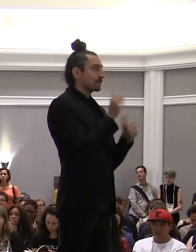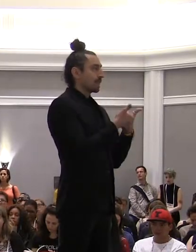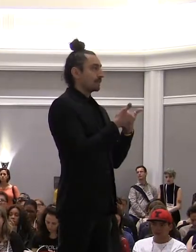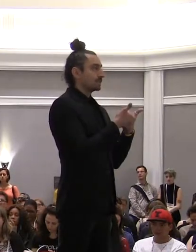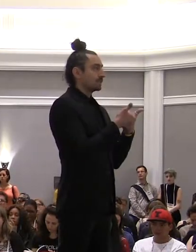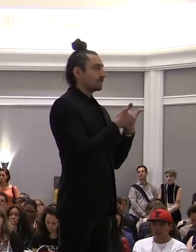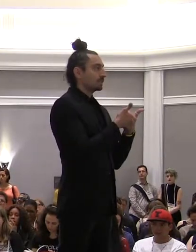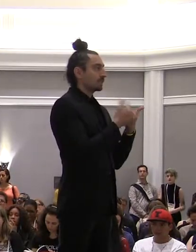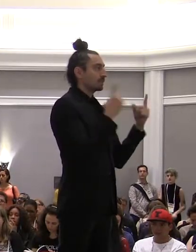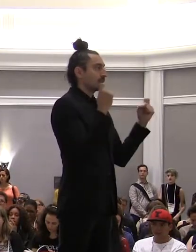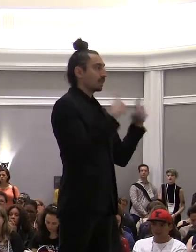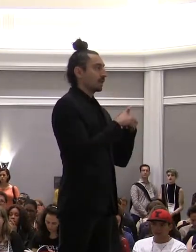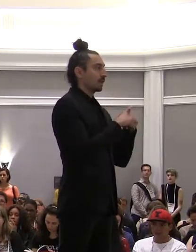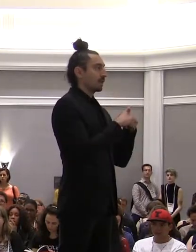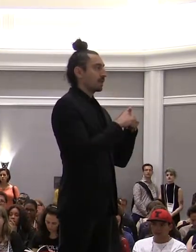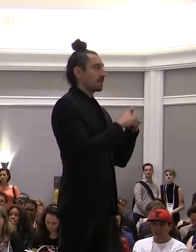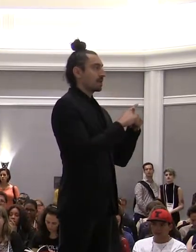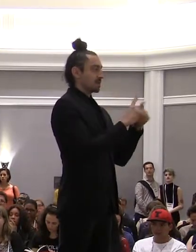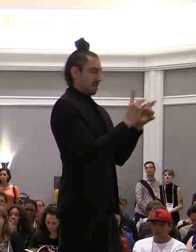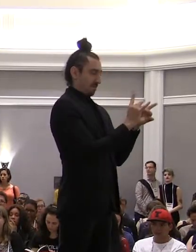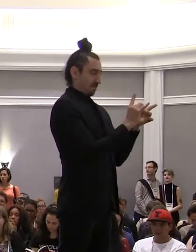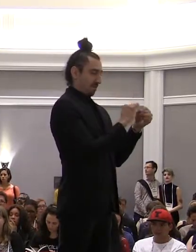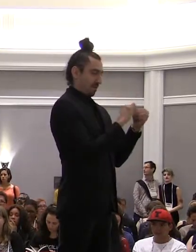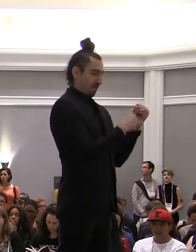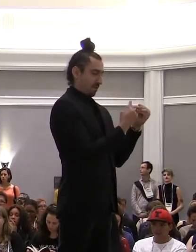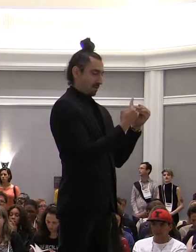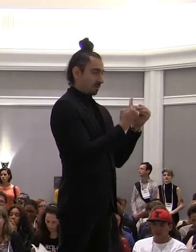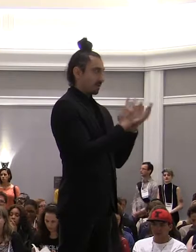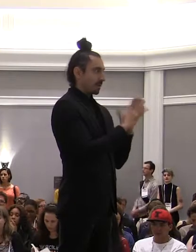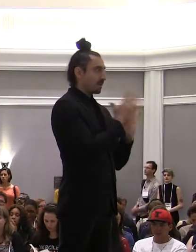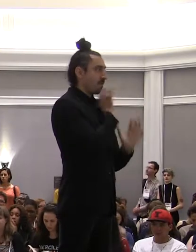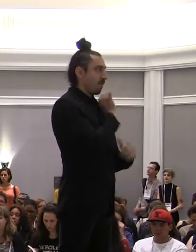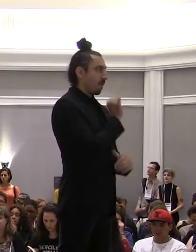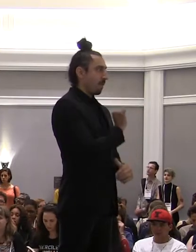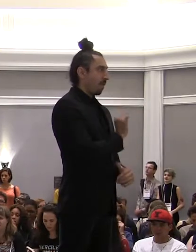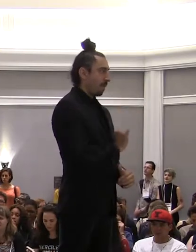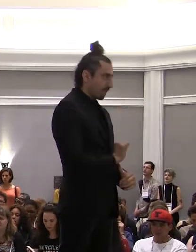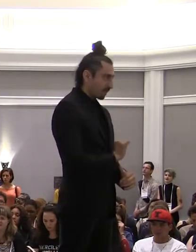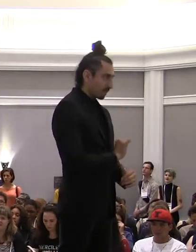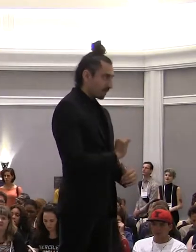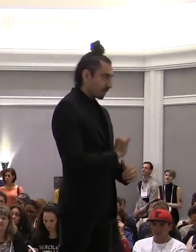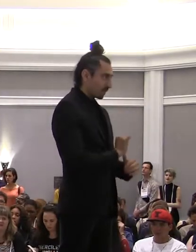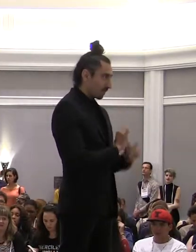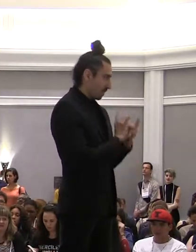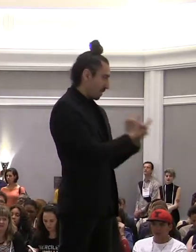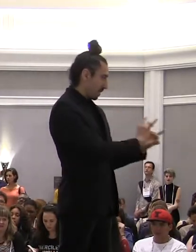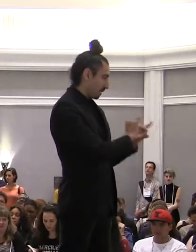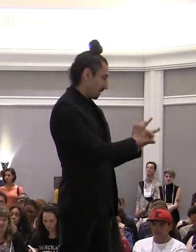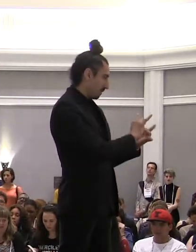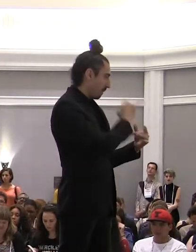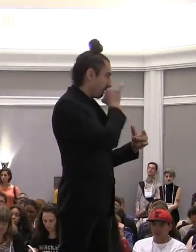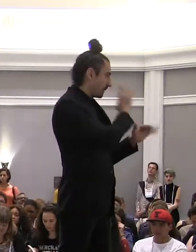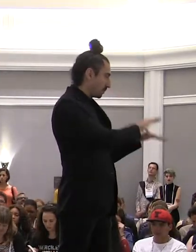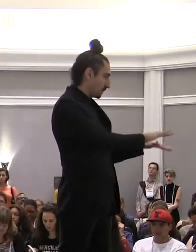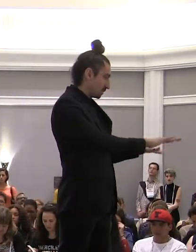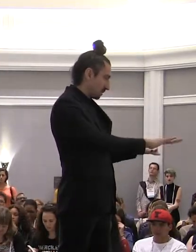about aging, changing relationships with children, physical issues,